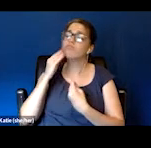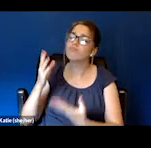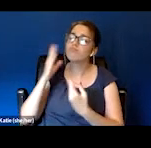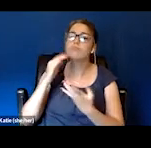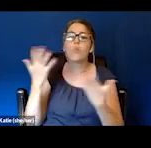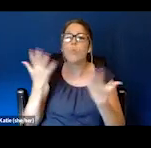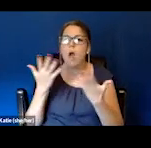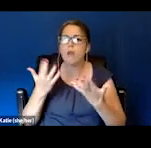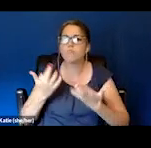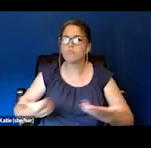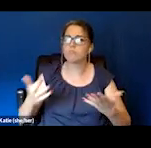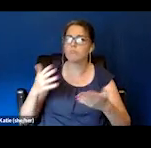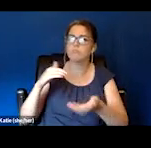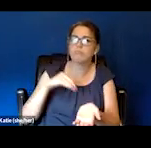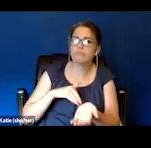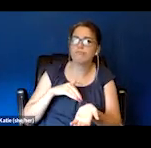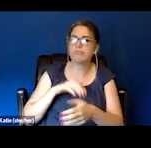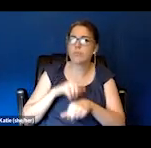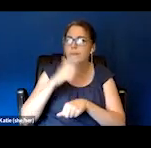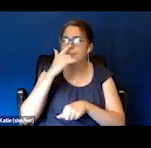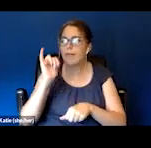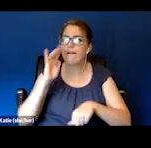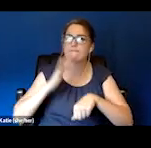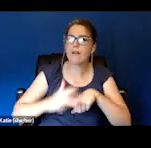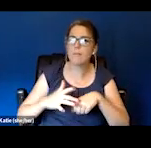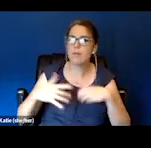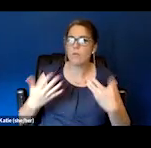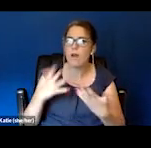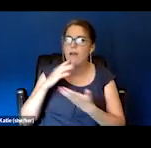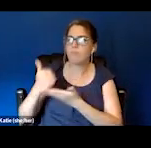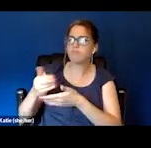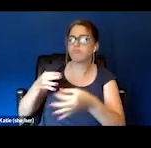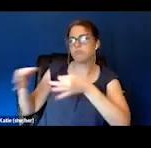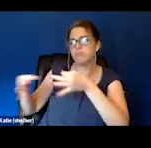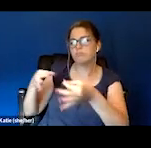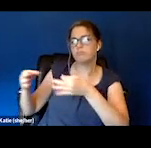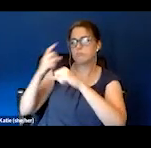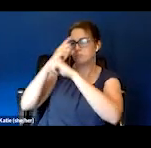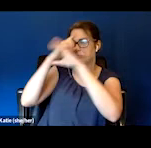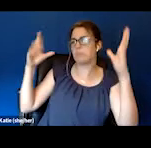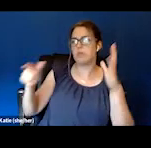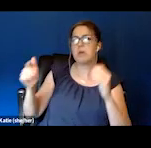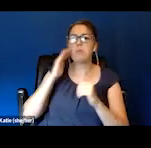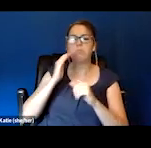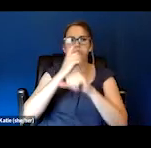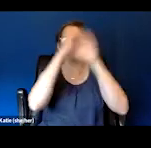which they might want or need, beginning to build, and helping folks begin to build not only an understanding of,